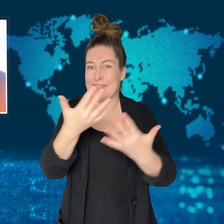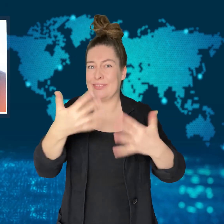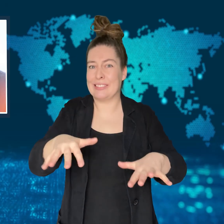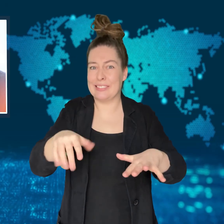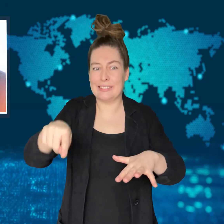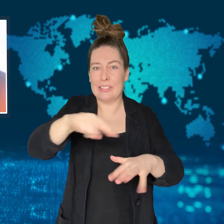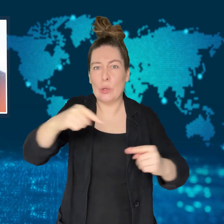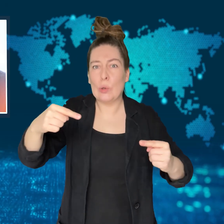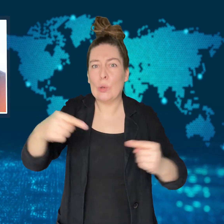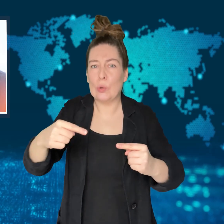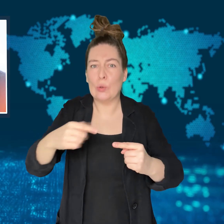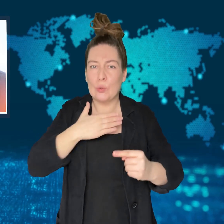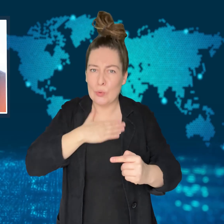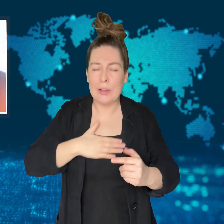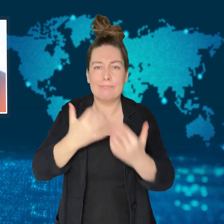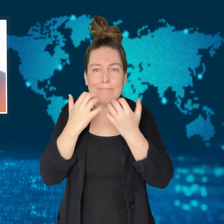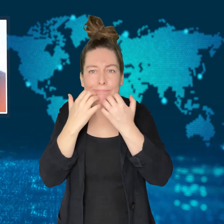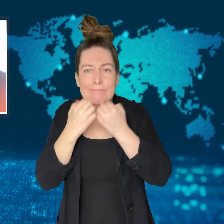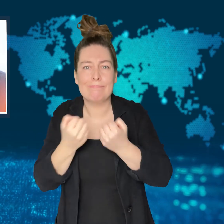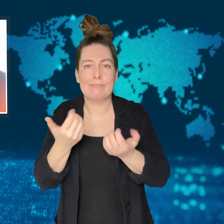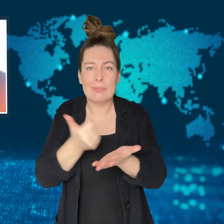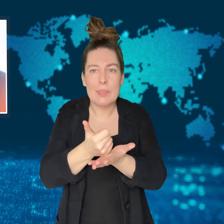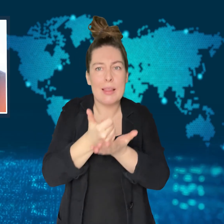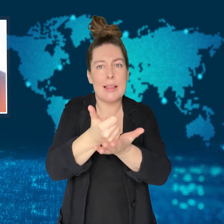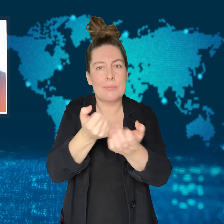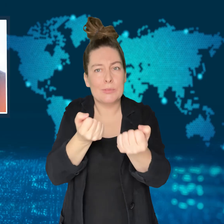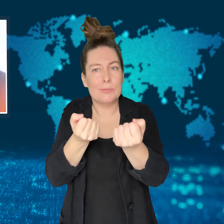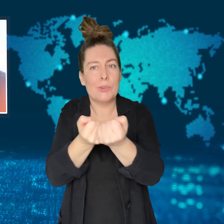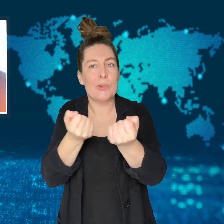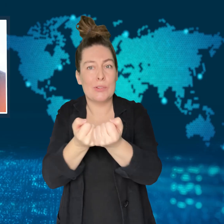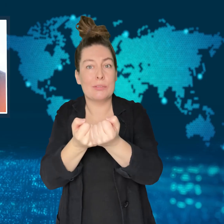A telephone line has been set up for